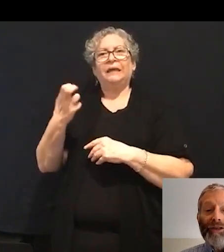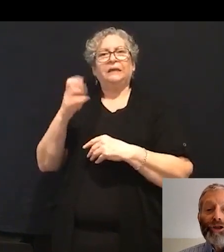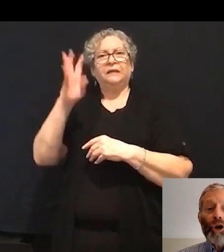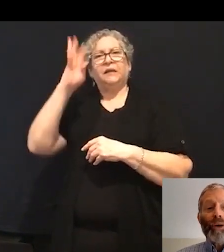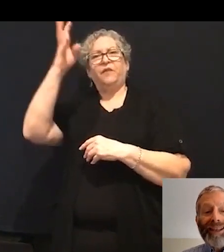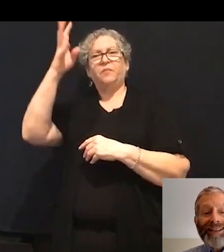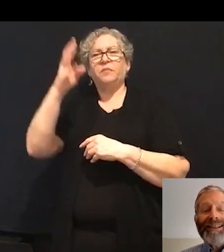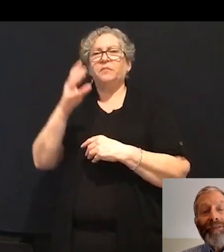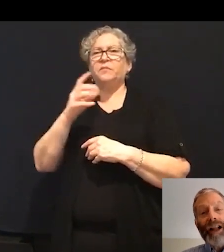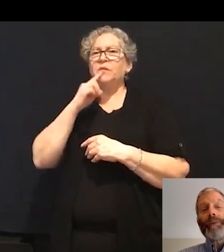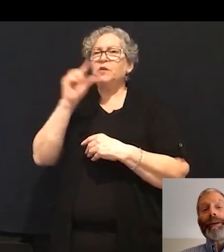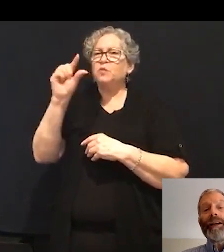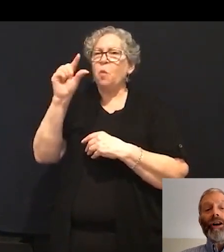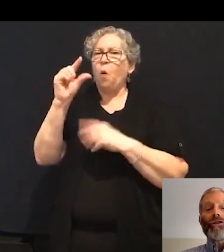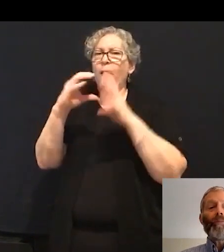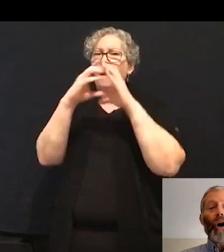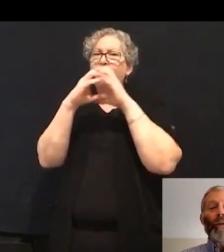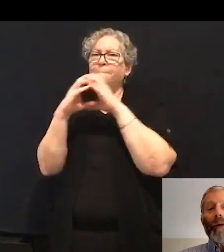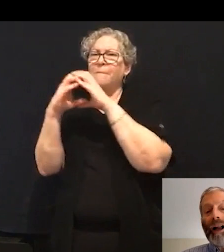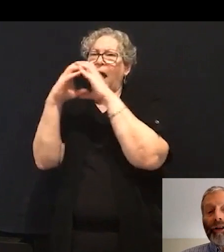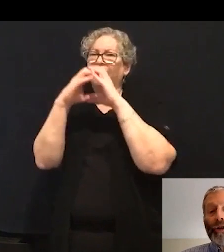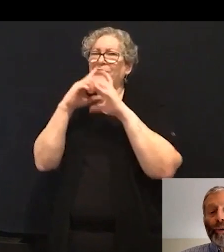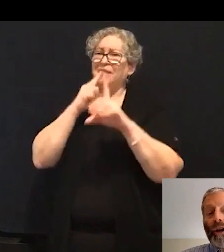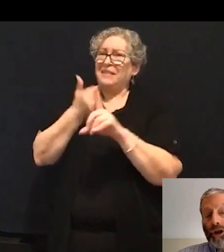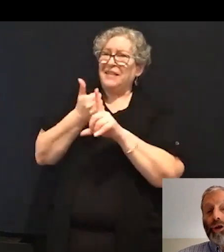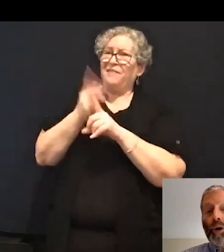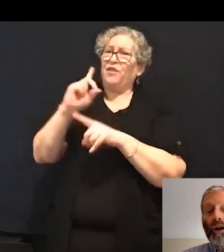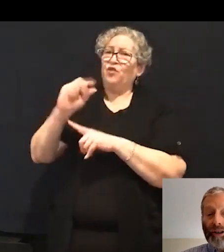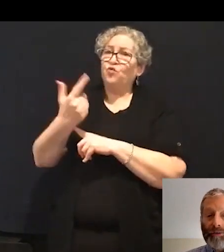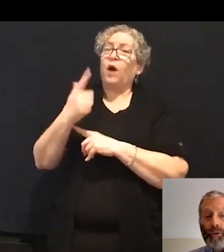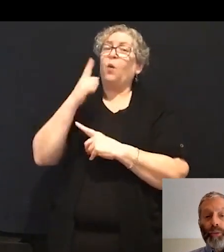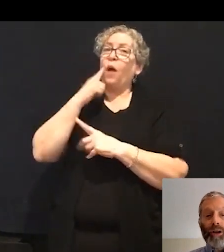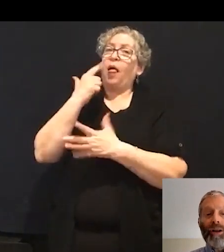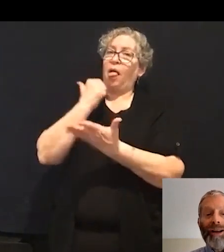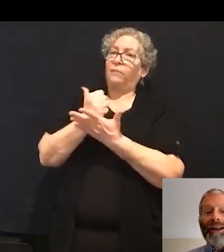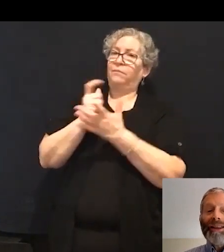And so he's developing a small molecule, a drug if you will,